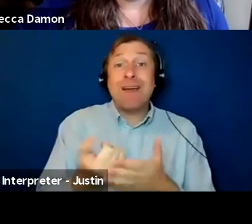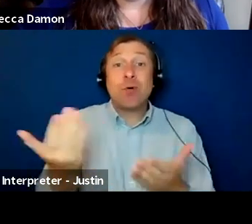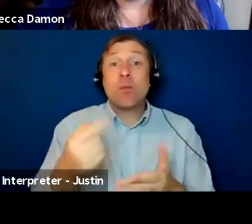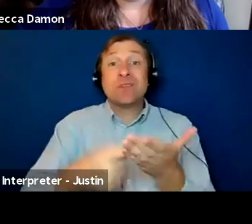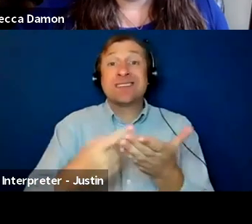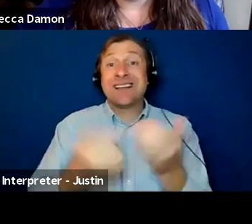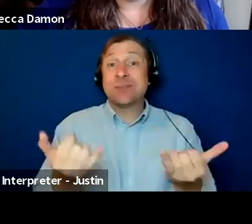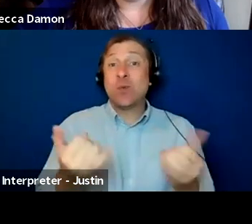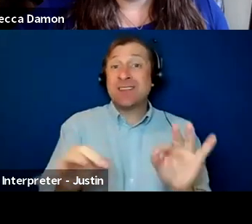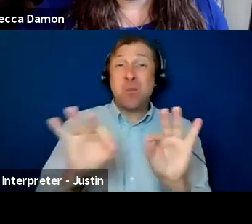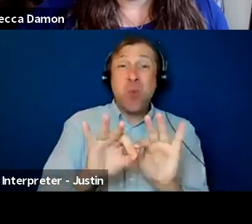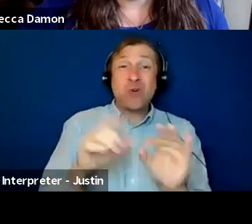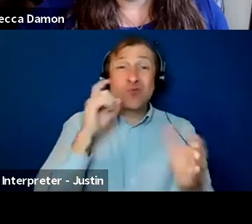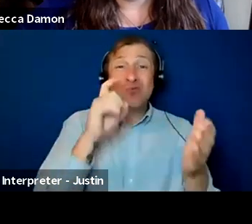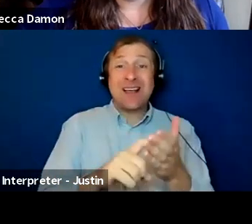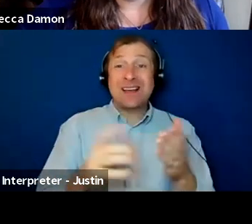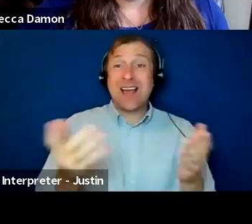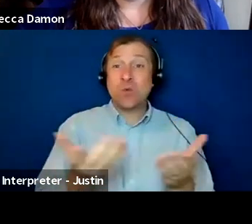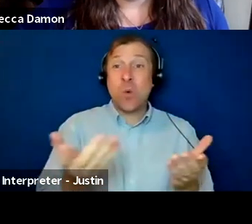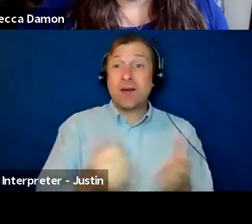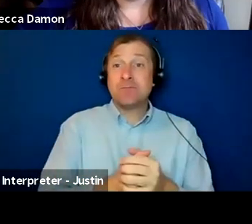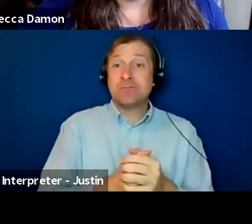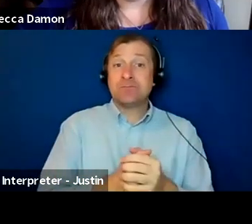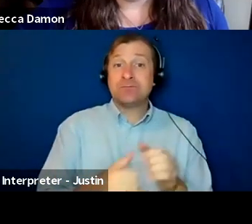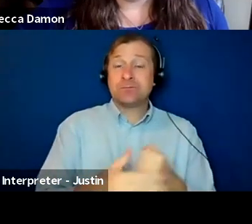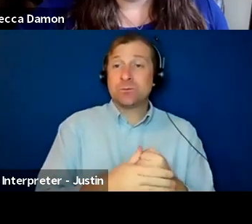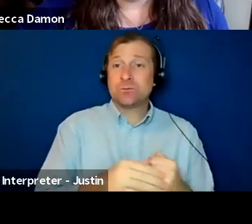it's important to recognize that this is not about